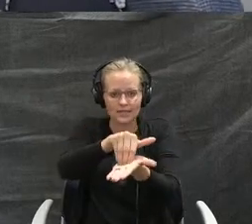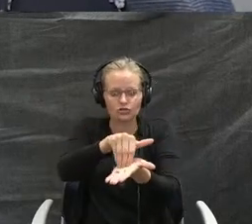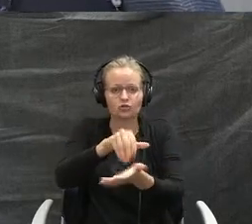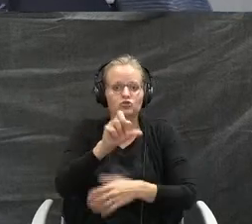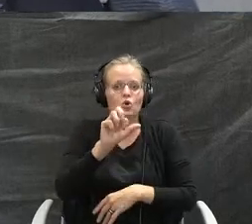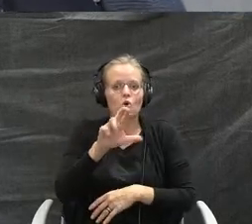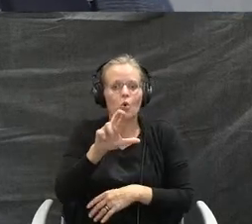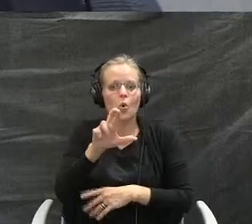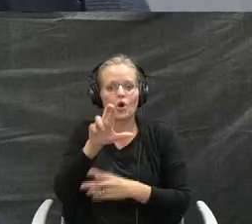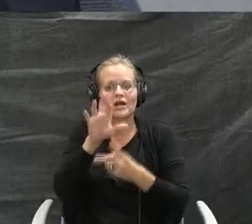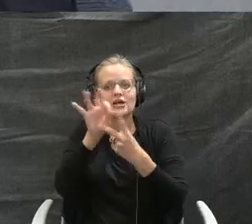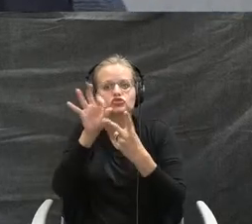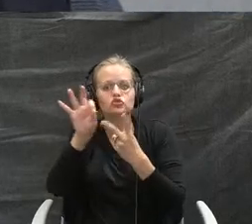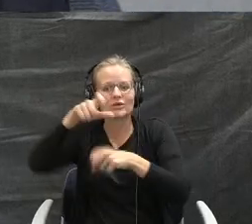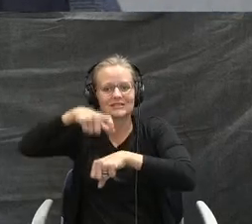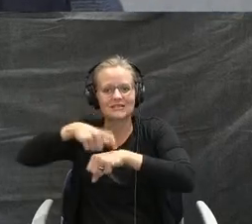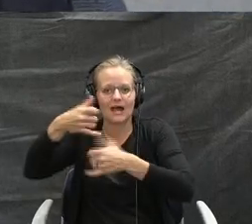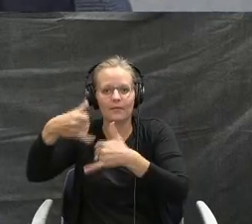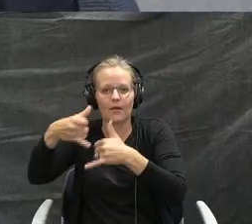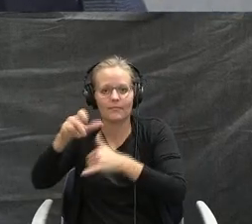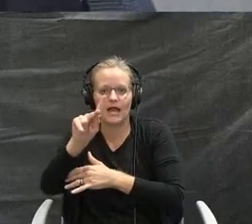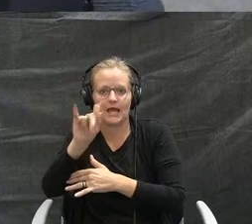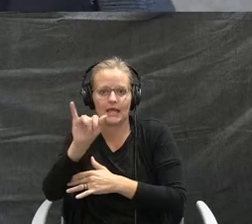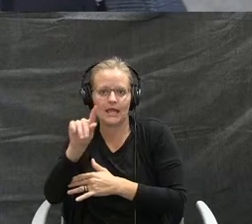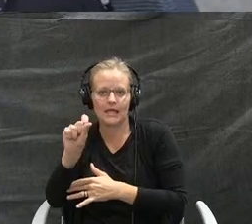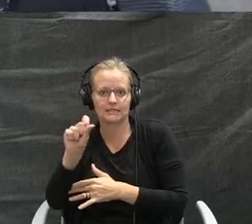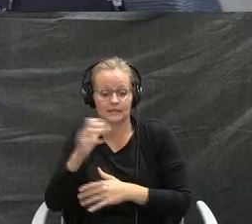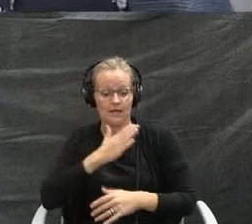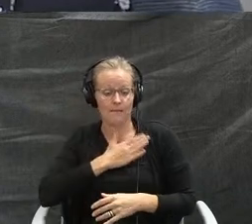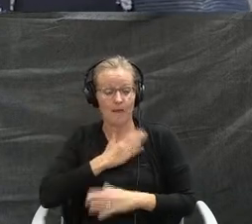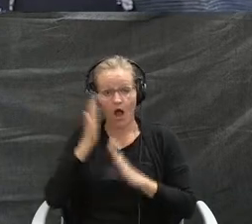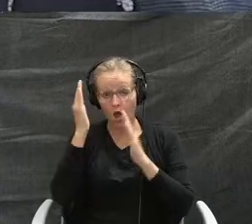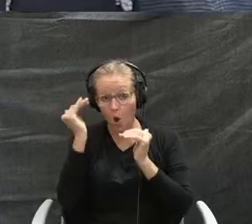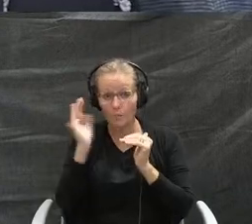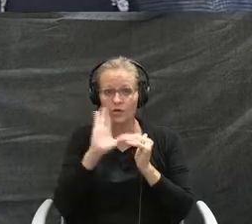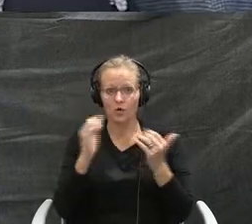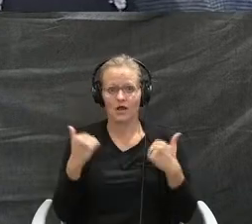is that these somehow get some safety in person, social an learning school time.